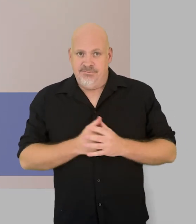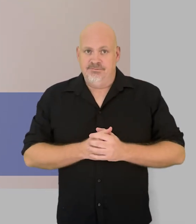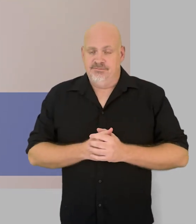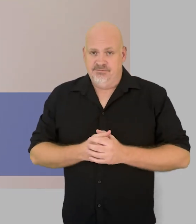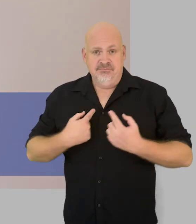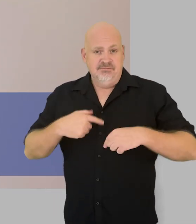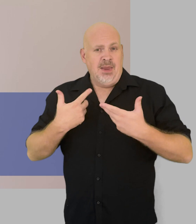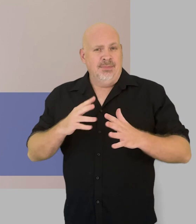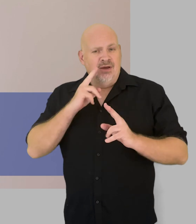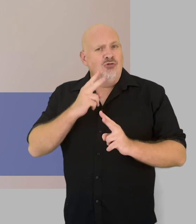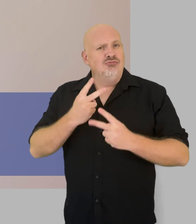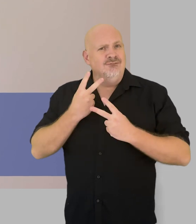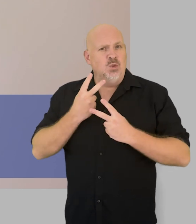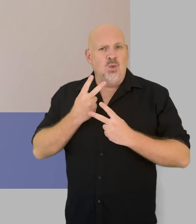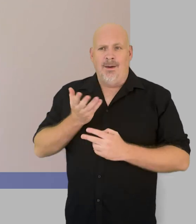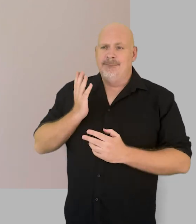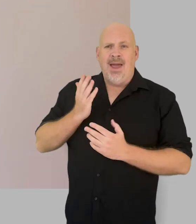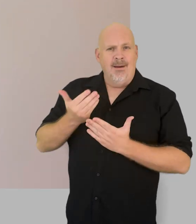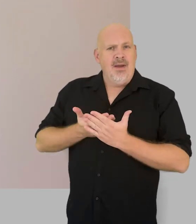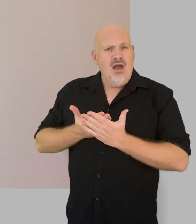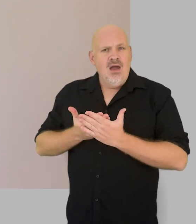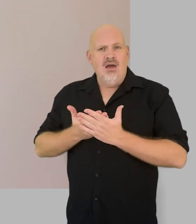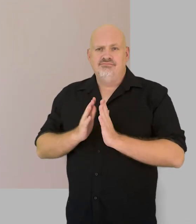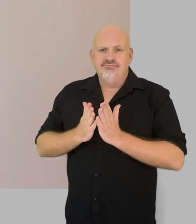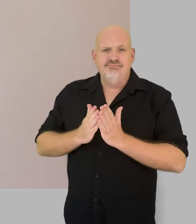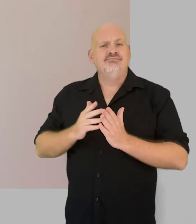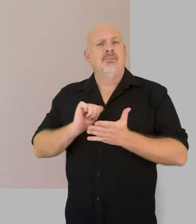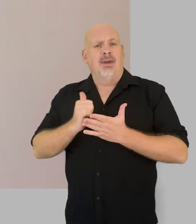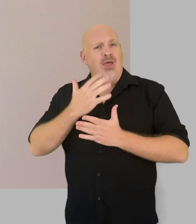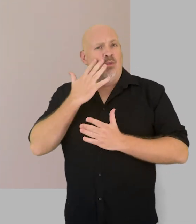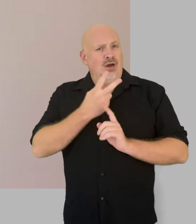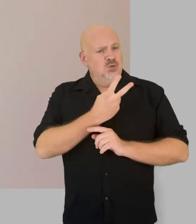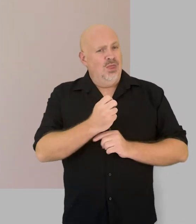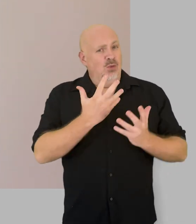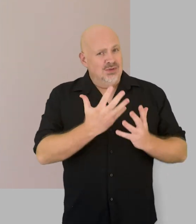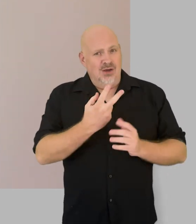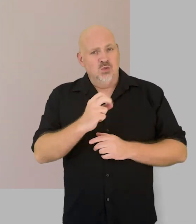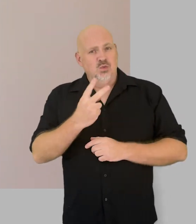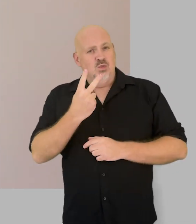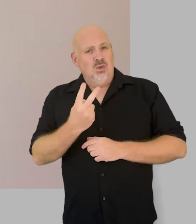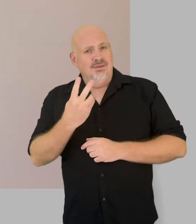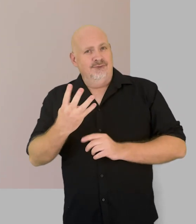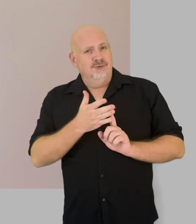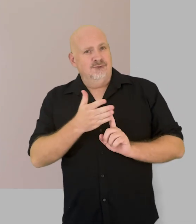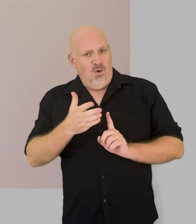looking at mental health, and we found that unfortunately most of them didn't look at formal mental health disorders like depression or PTSD.